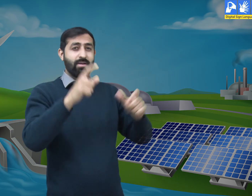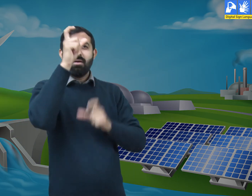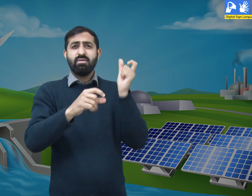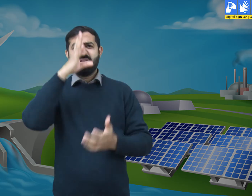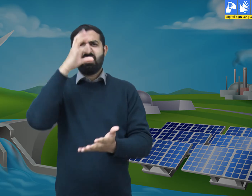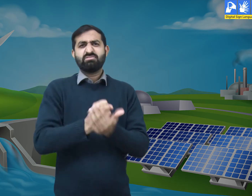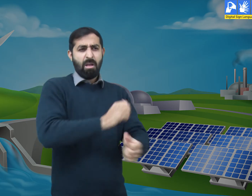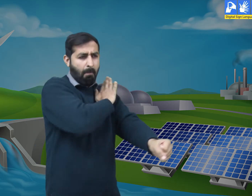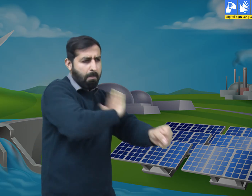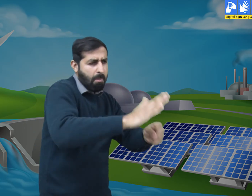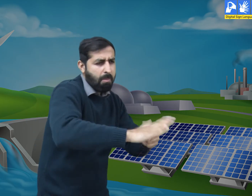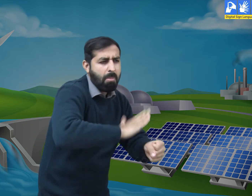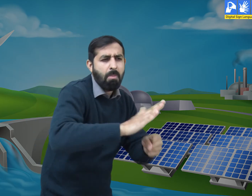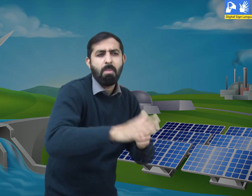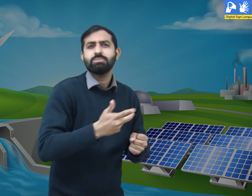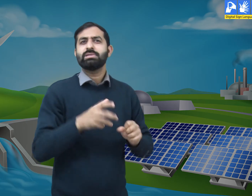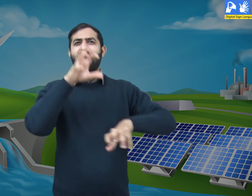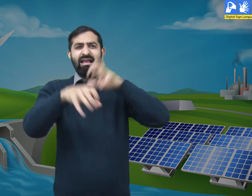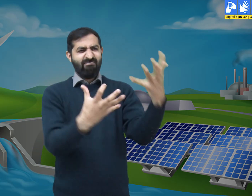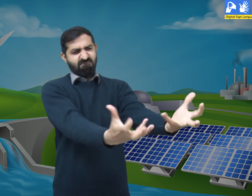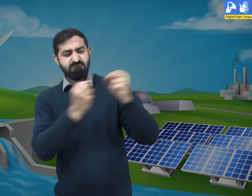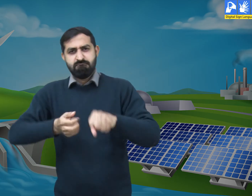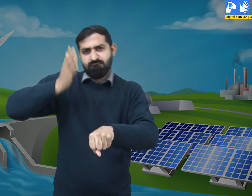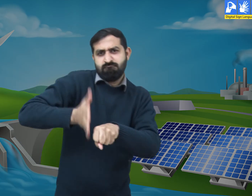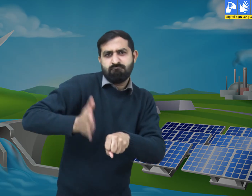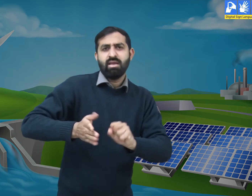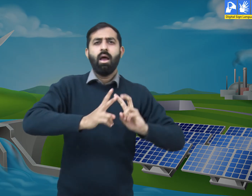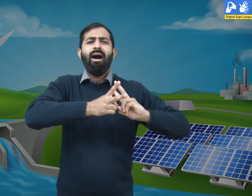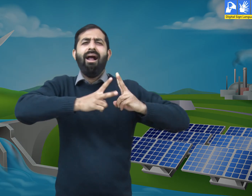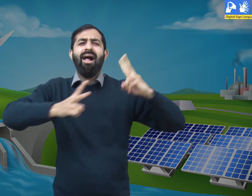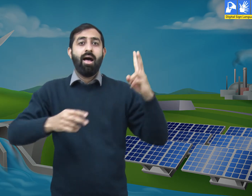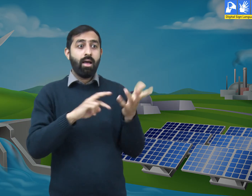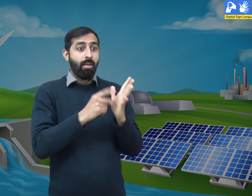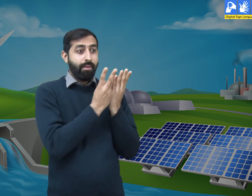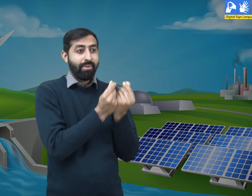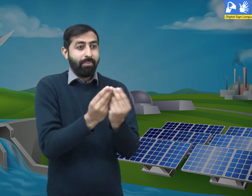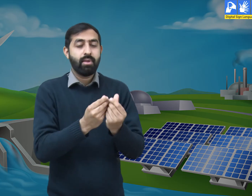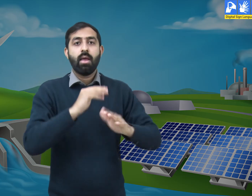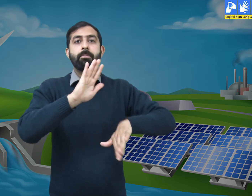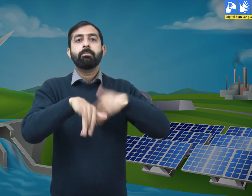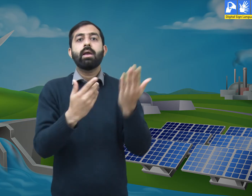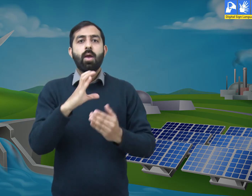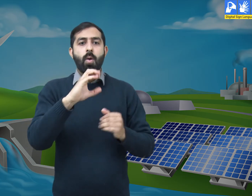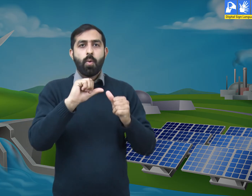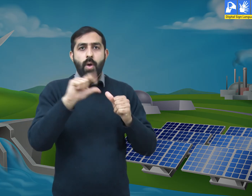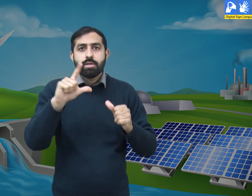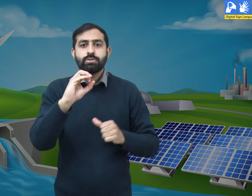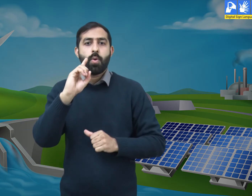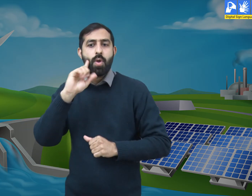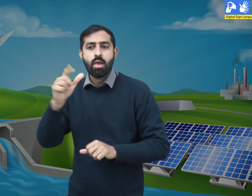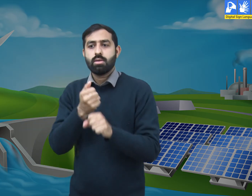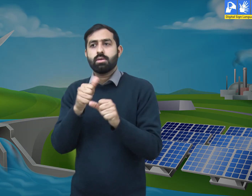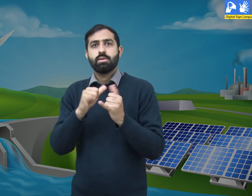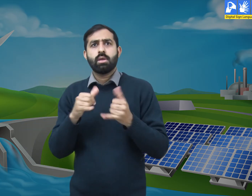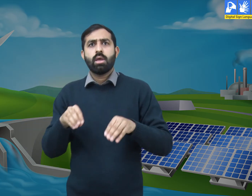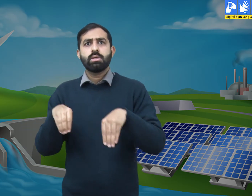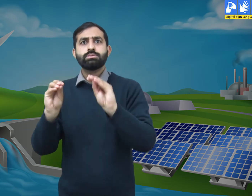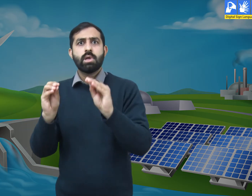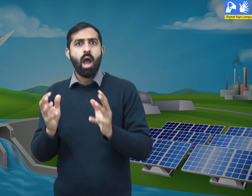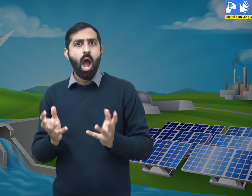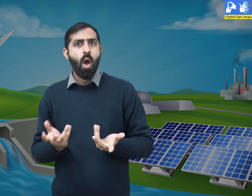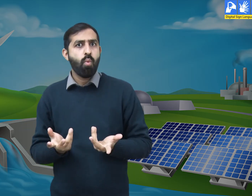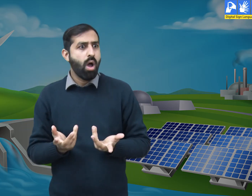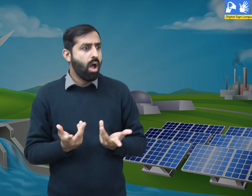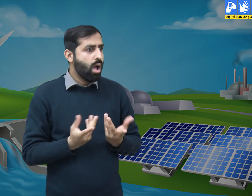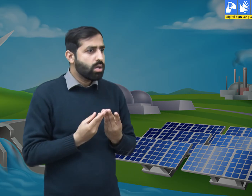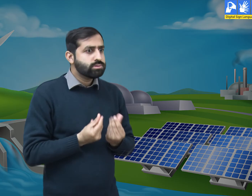If all the trees are cut and number of animals decrease then how will fossil fuels be formed?